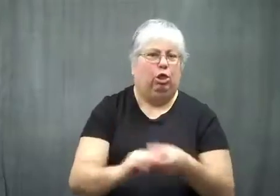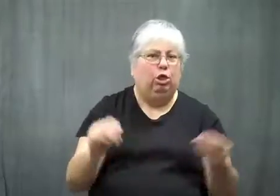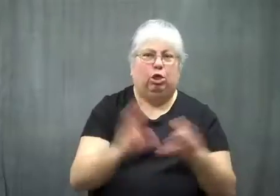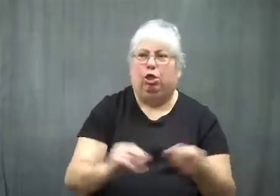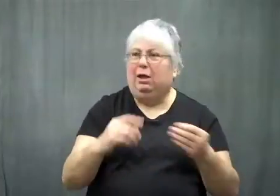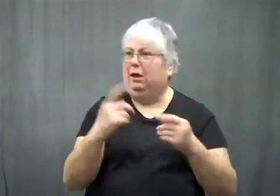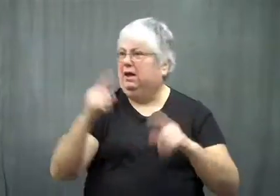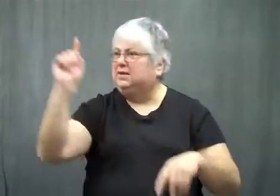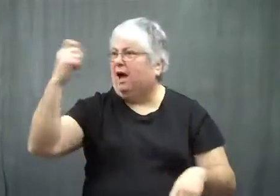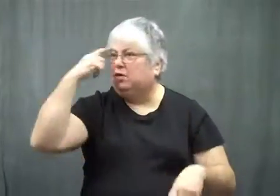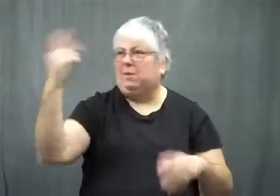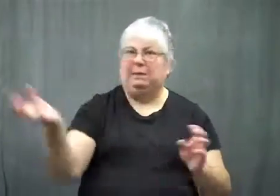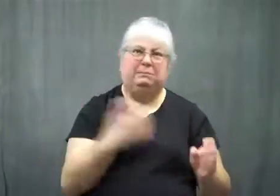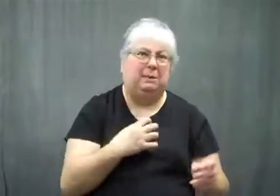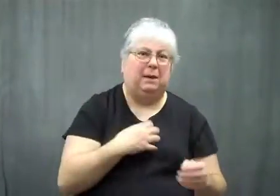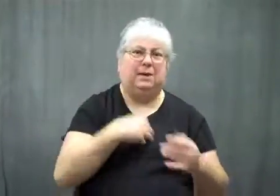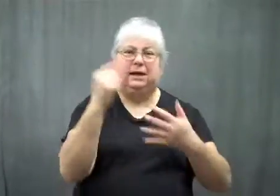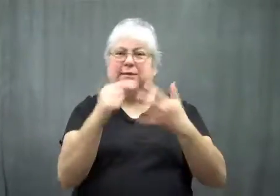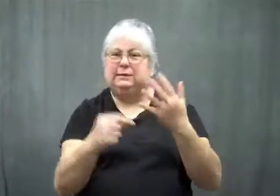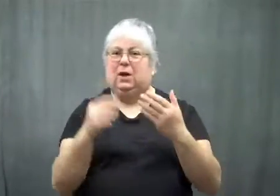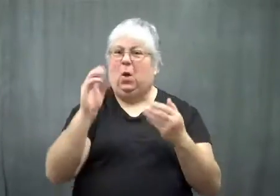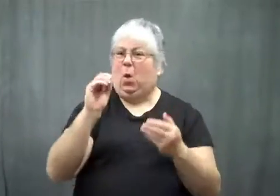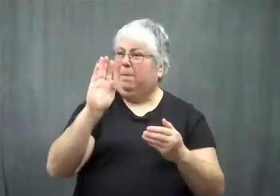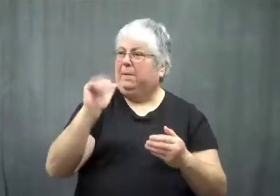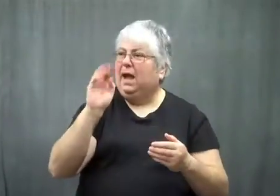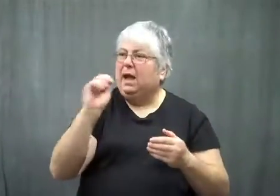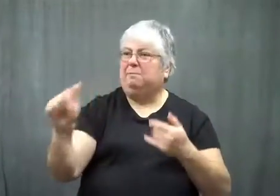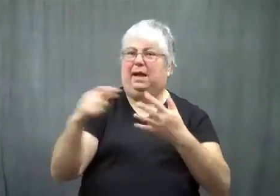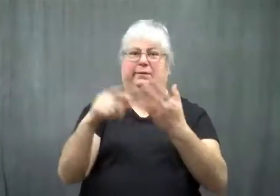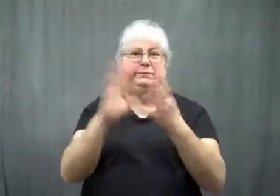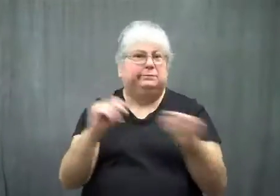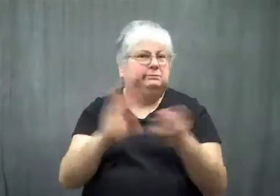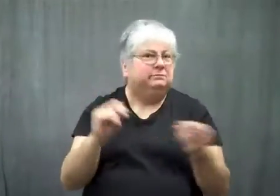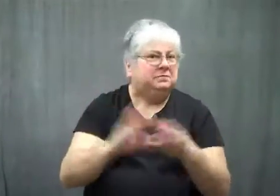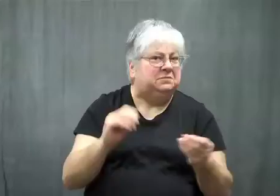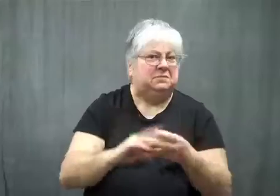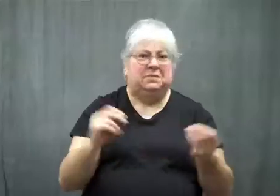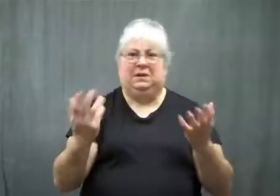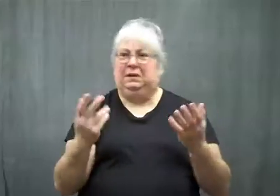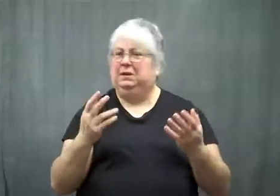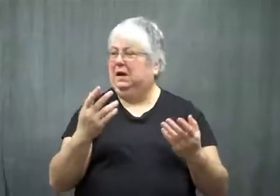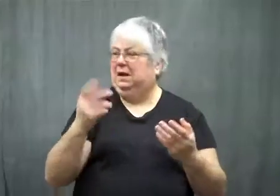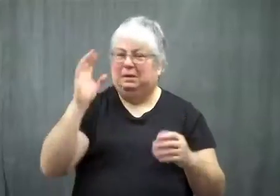He would rant about the government and President Obama.